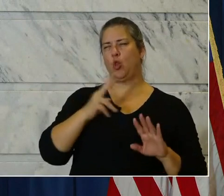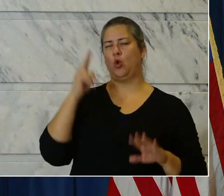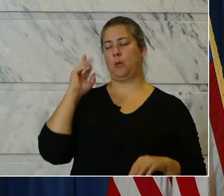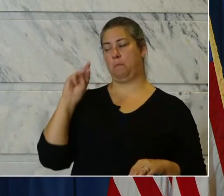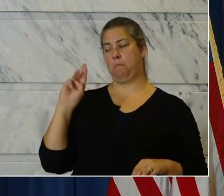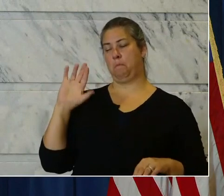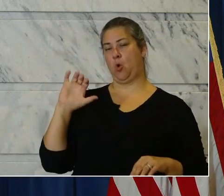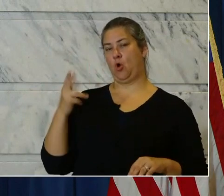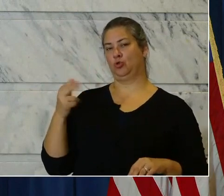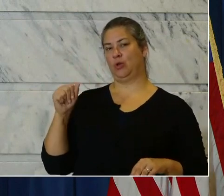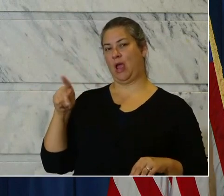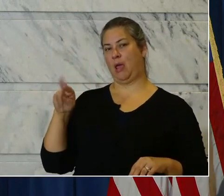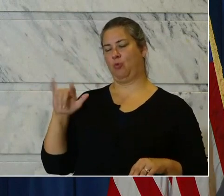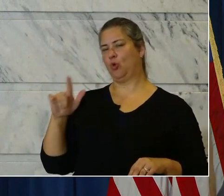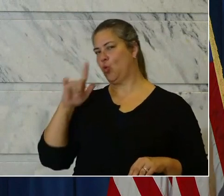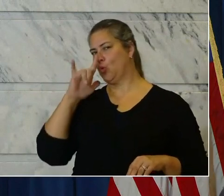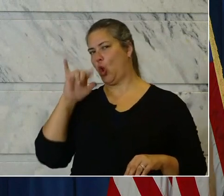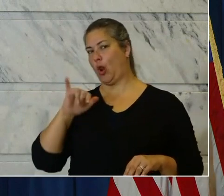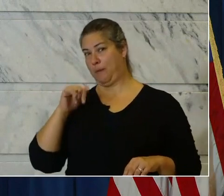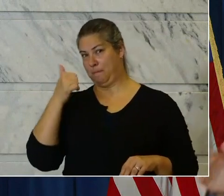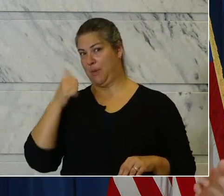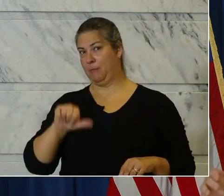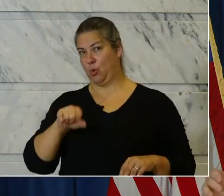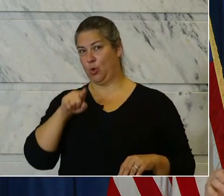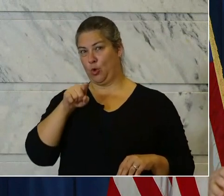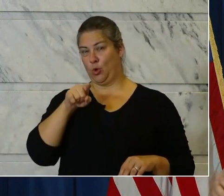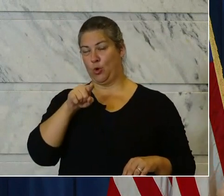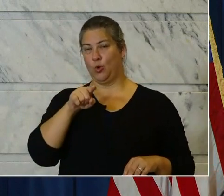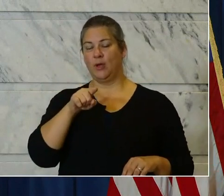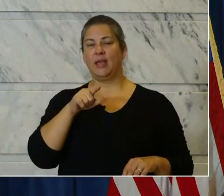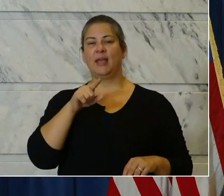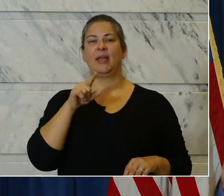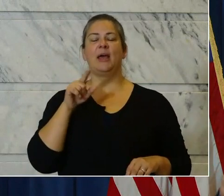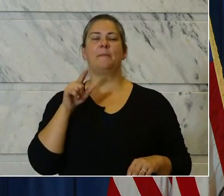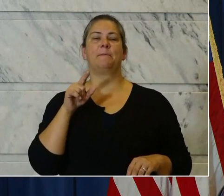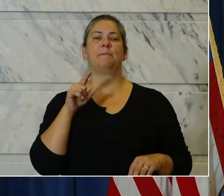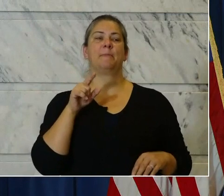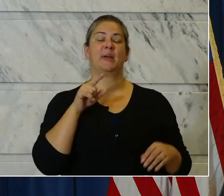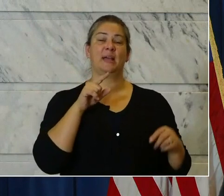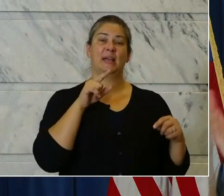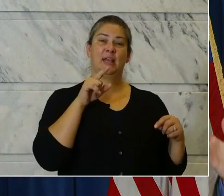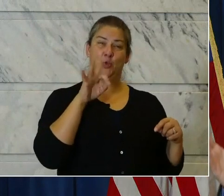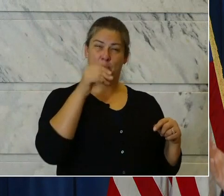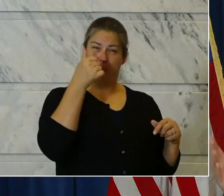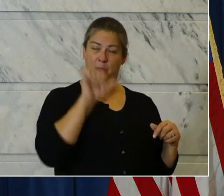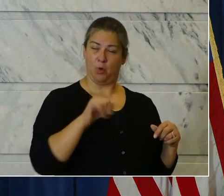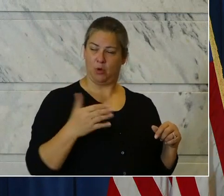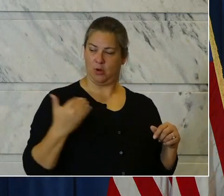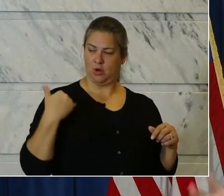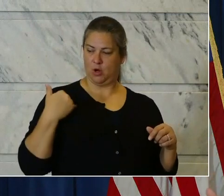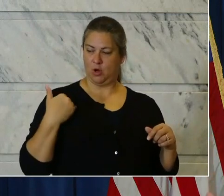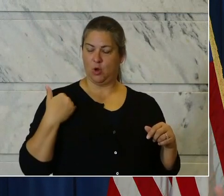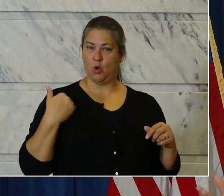IF YOU THINK BACK TO MARCH AND APRIL. REMEMBER WHAT THAT WAS LIKE IN ANYONE WHO WAS ALIVE